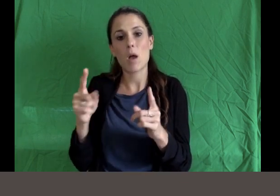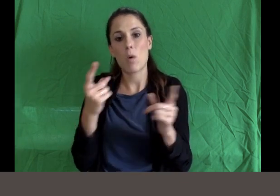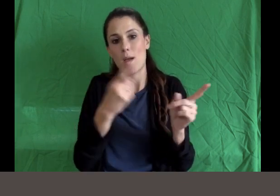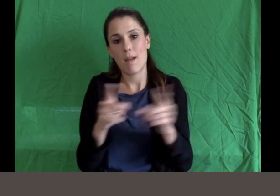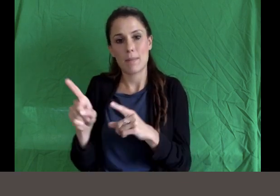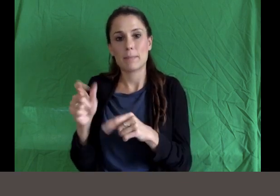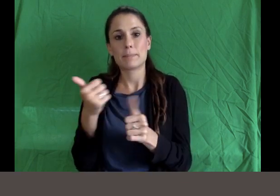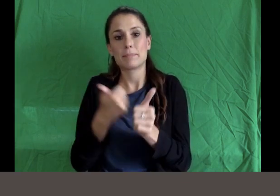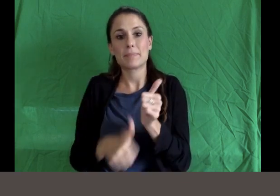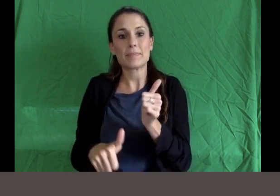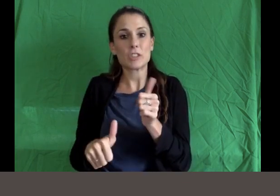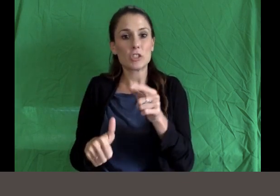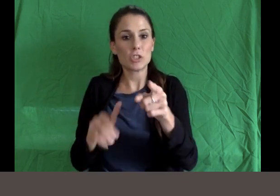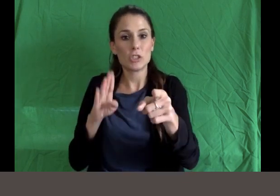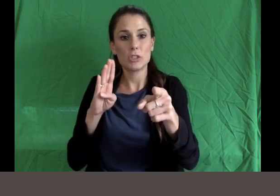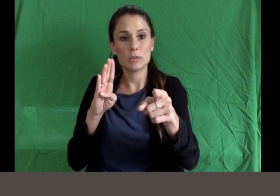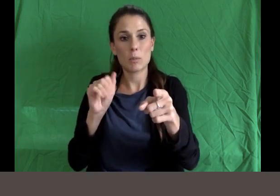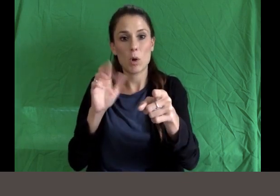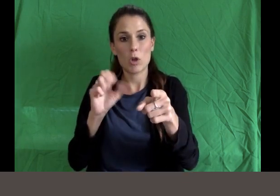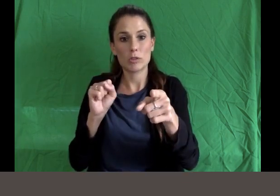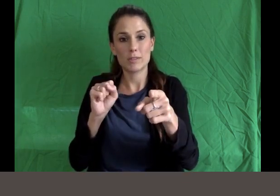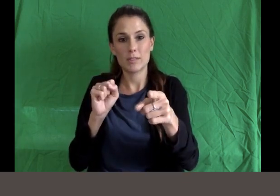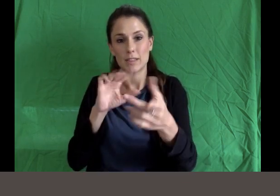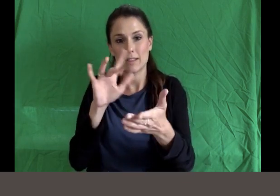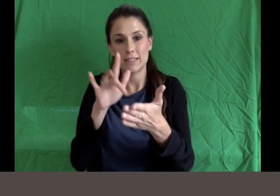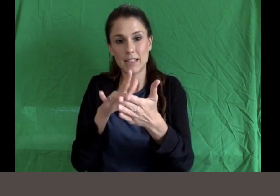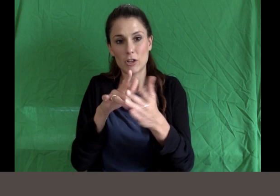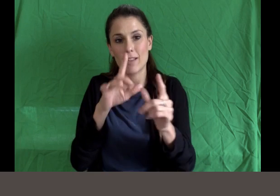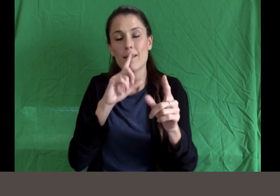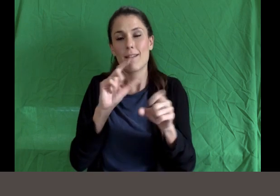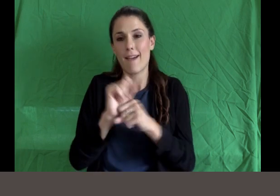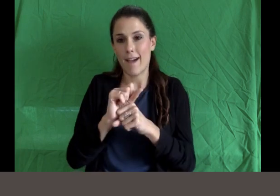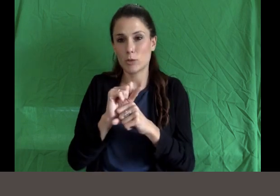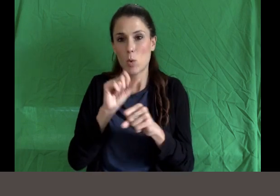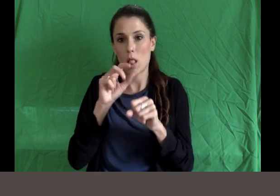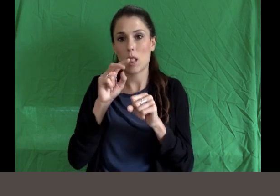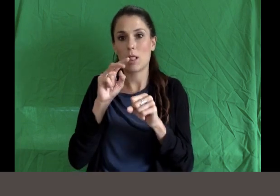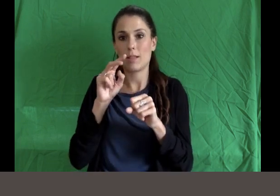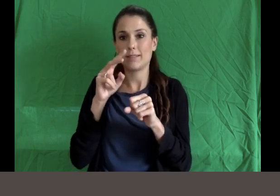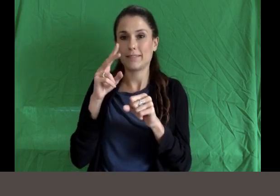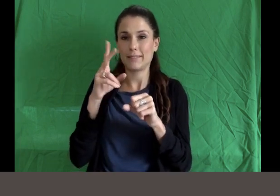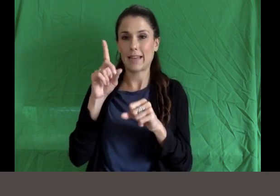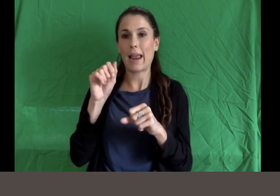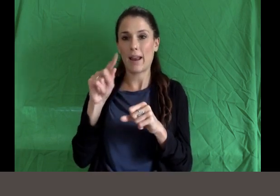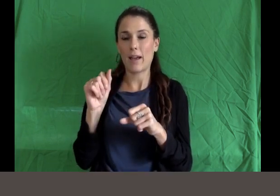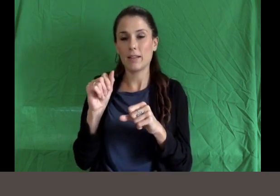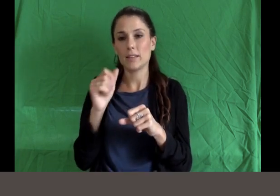of new york's weather we then have a dark background representing right the normal range or the